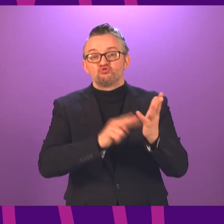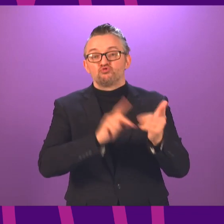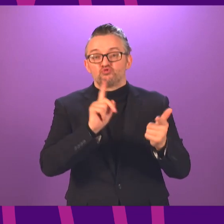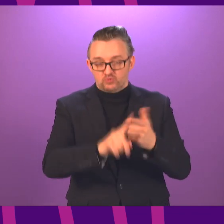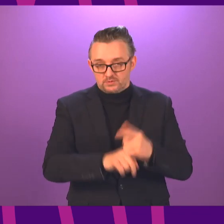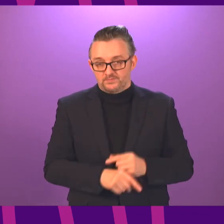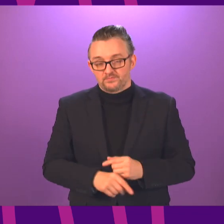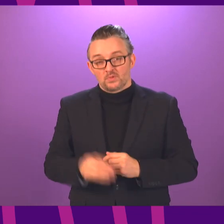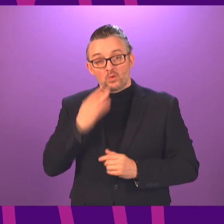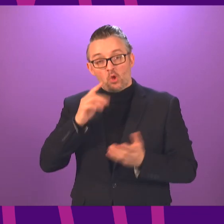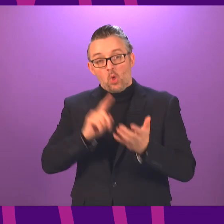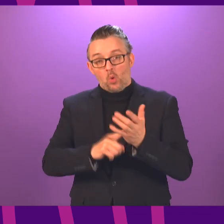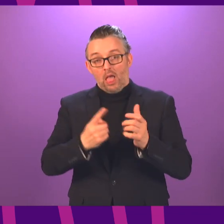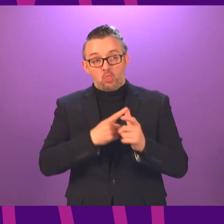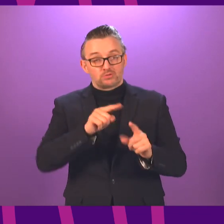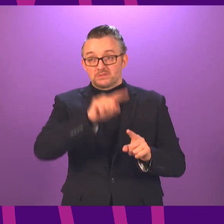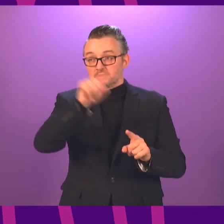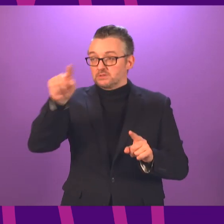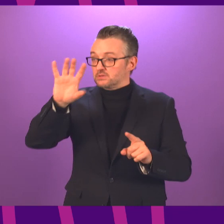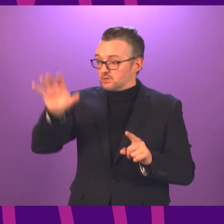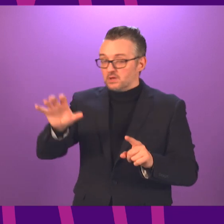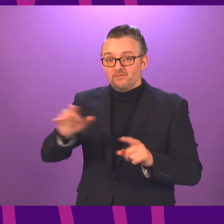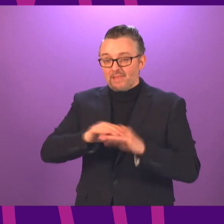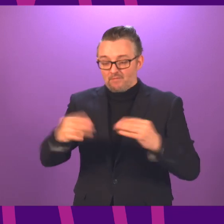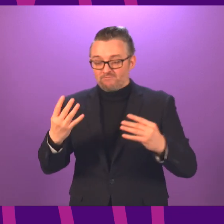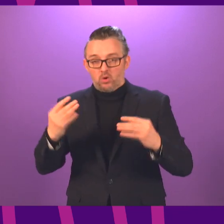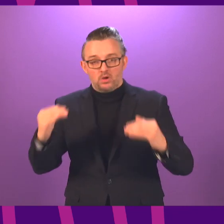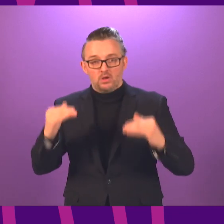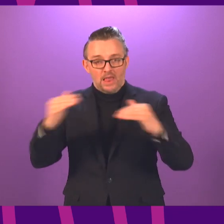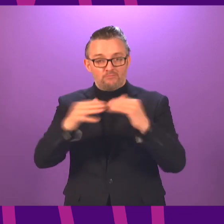local authority areas move out of level 4, businesses that are allowed to reopen will